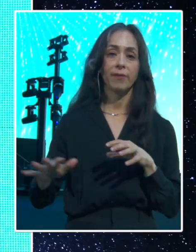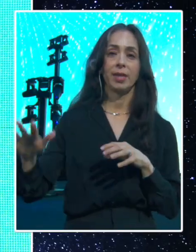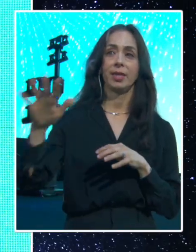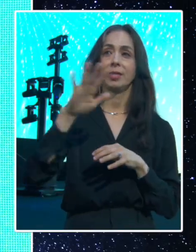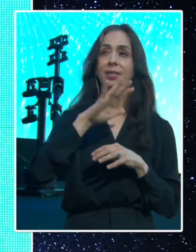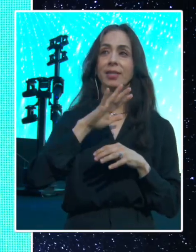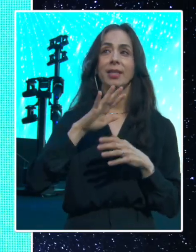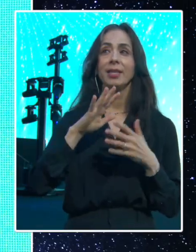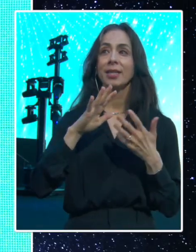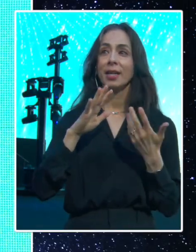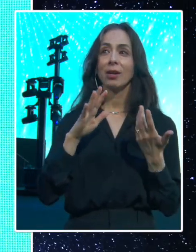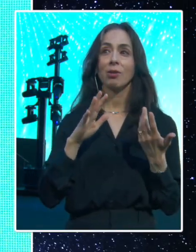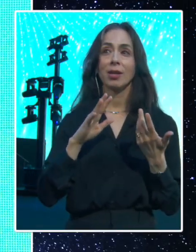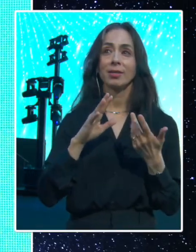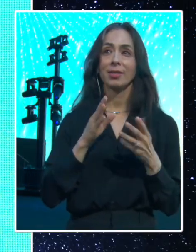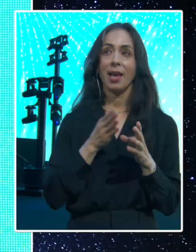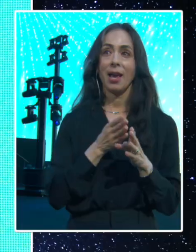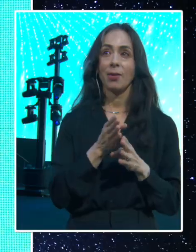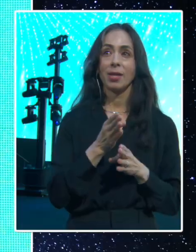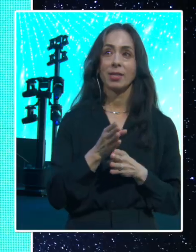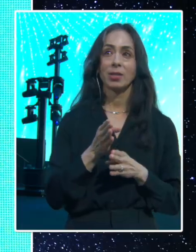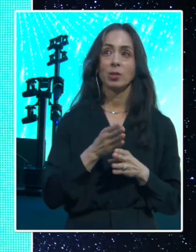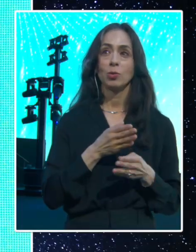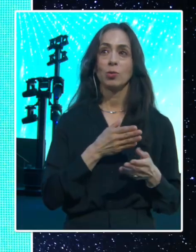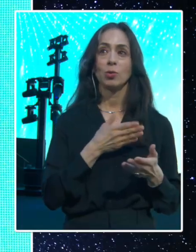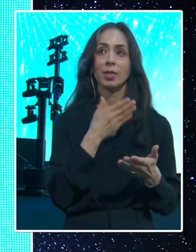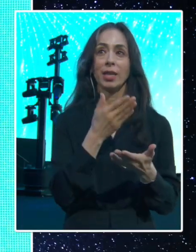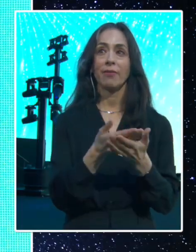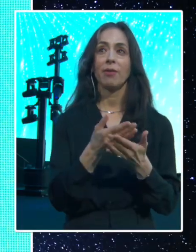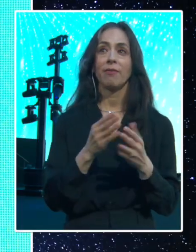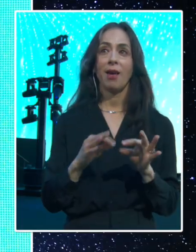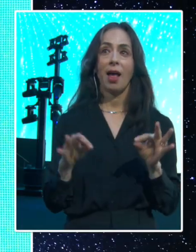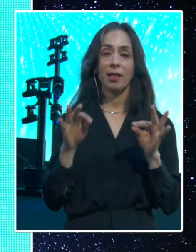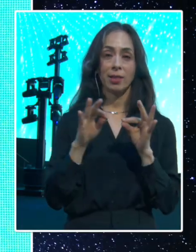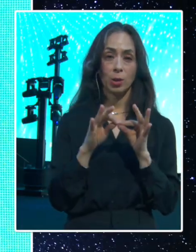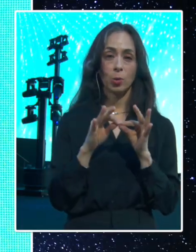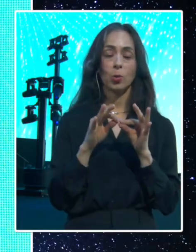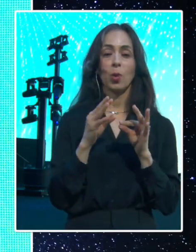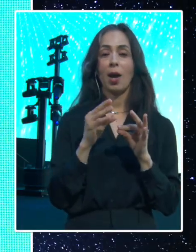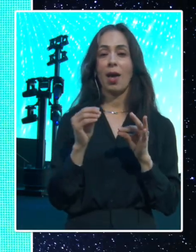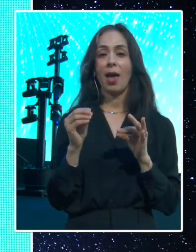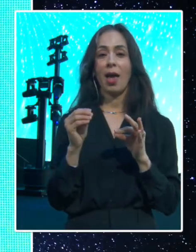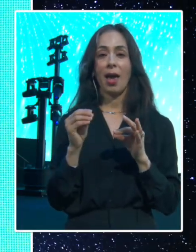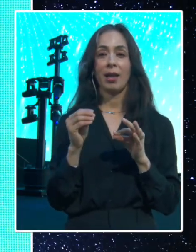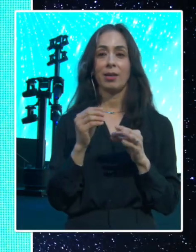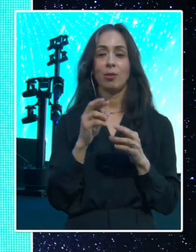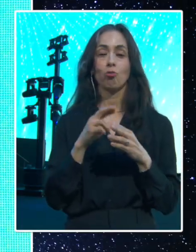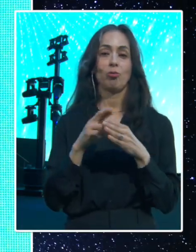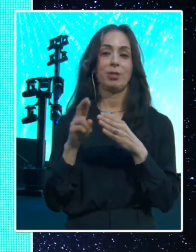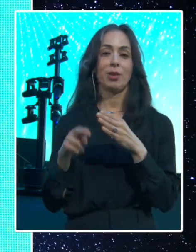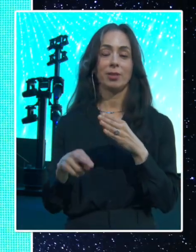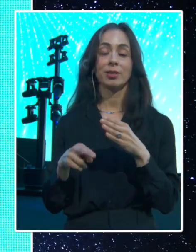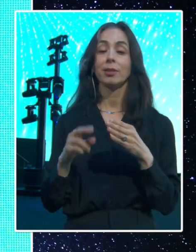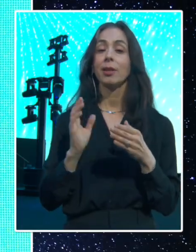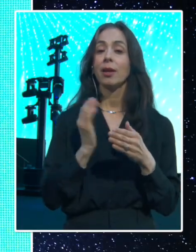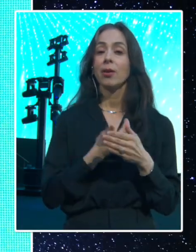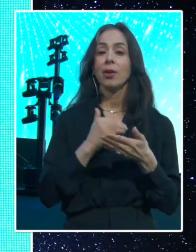across reporting lines, across especially areas to deliver value, especially areas to deliver value and drive results.